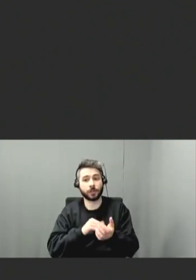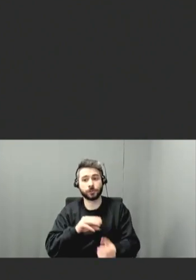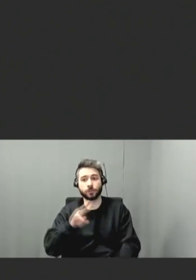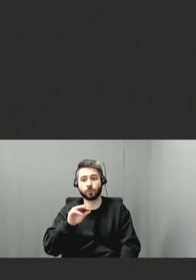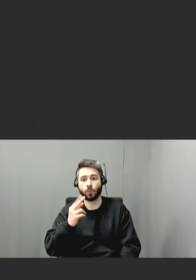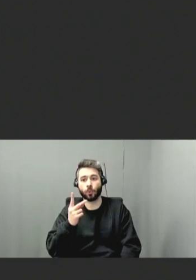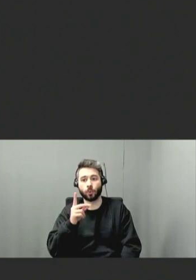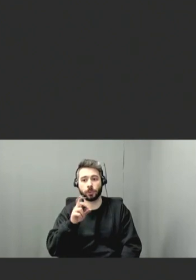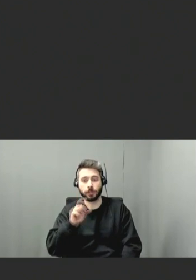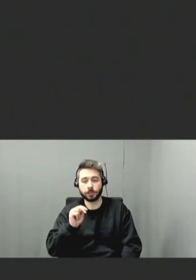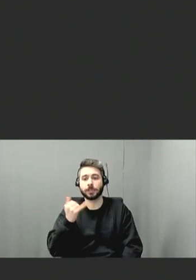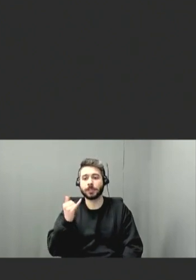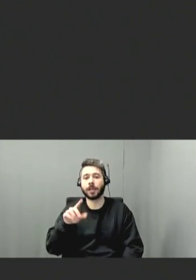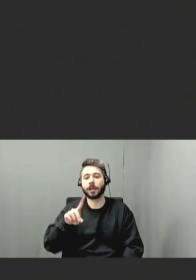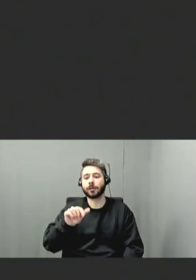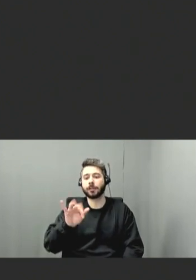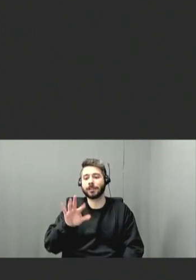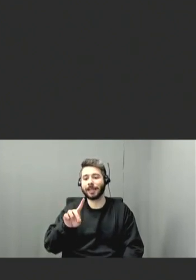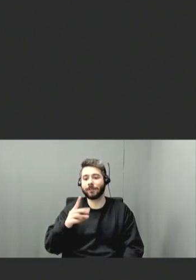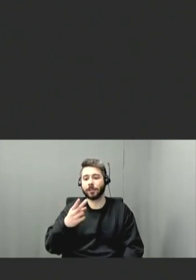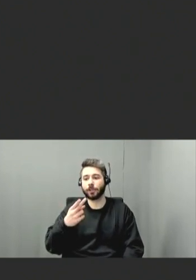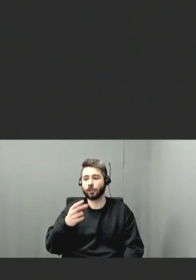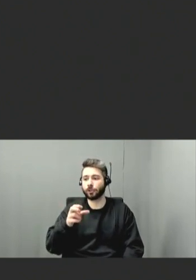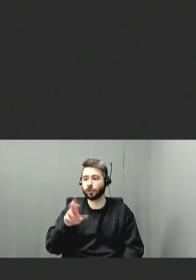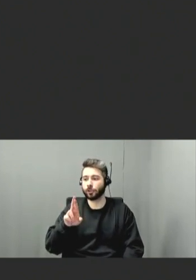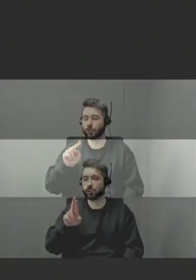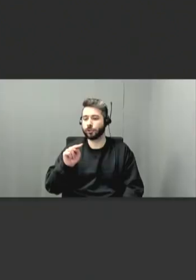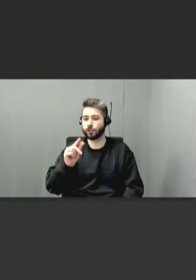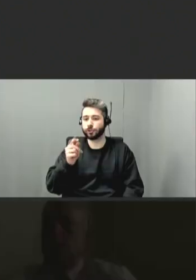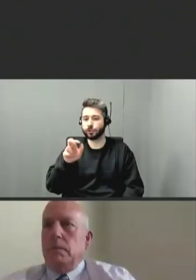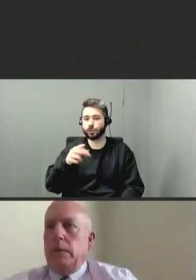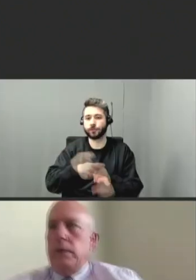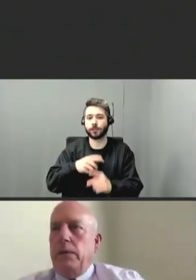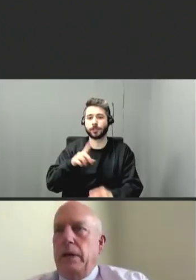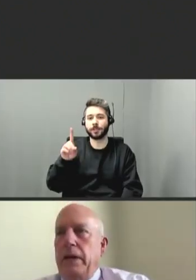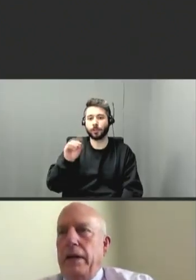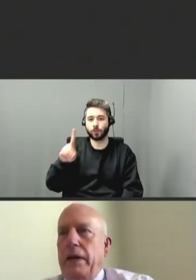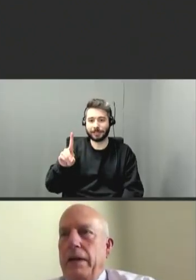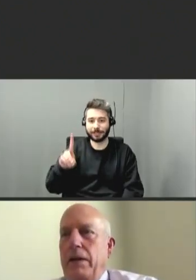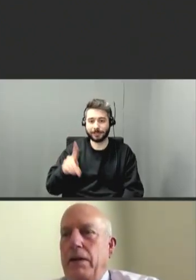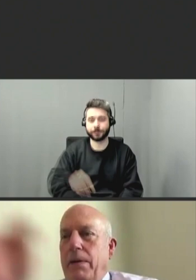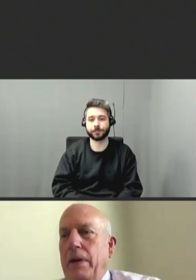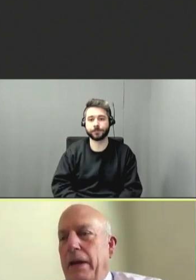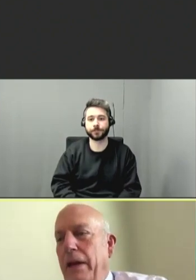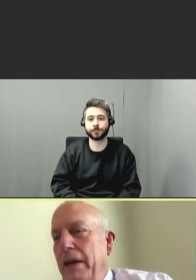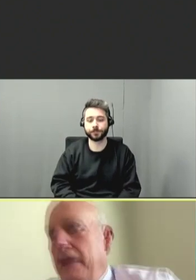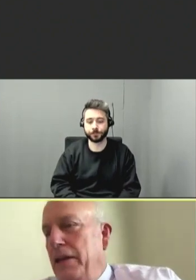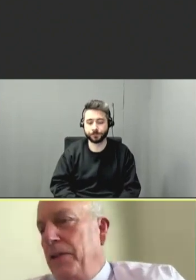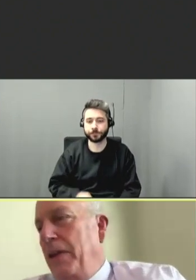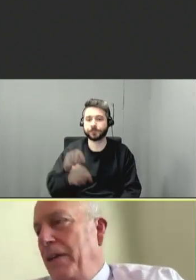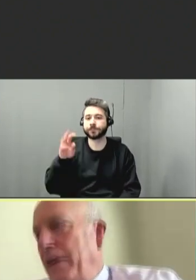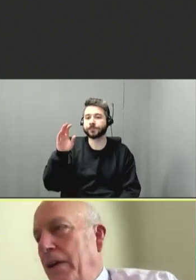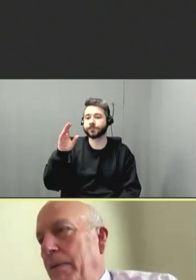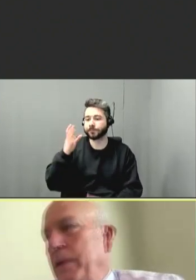Next will be David Hernser [phonetic sp] from DOD. David Hernser: All right. So, thank you, Dr. Hopkins.